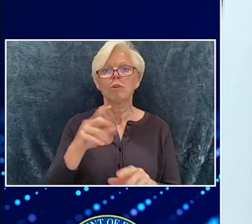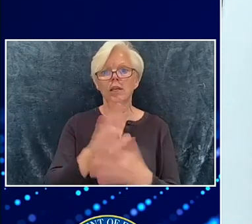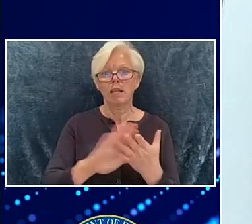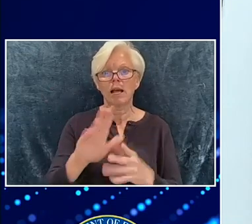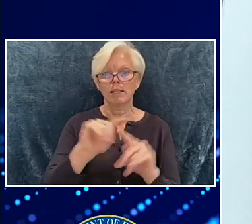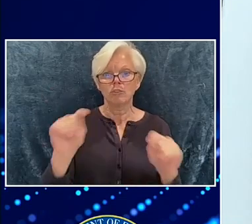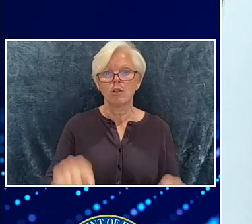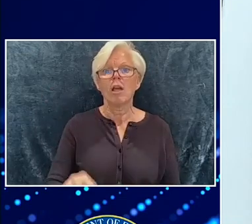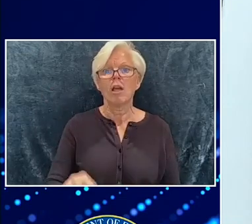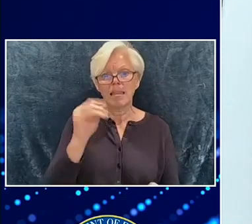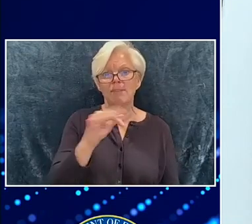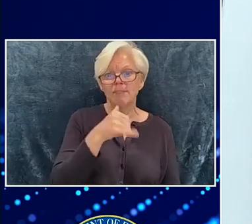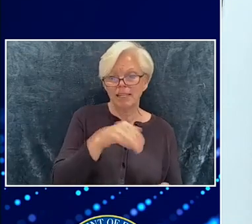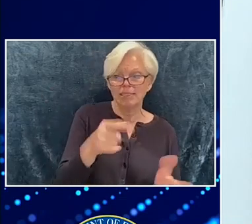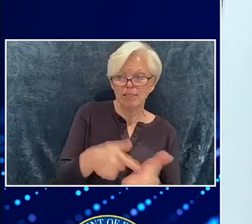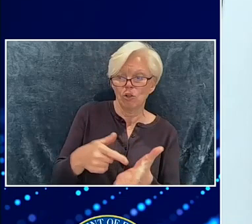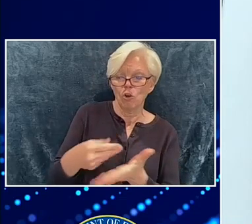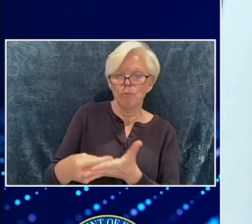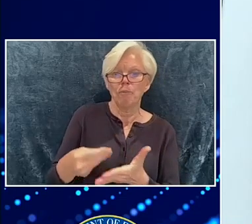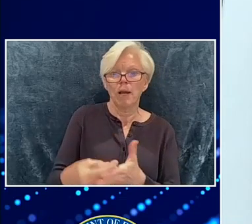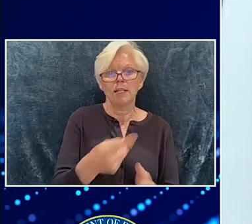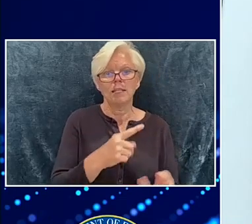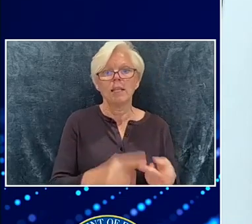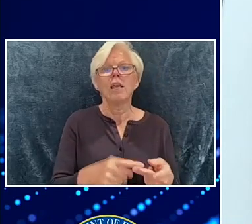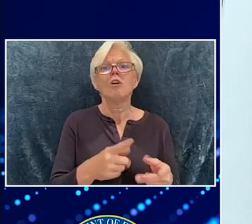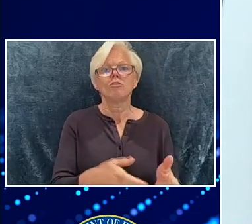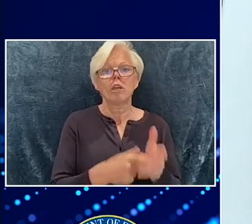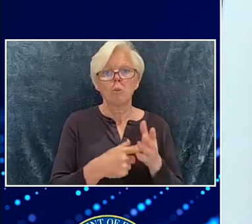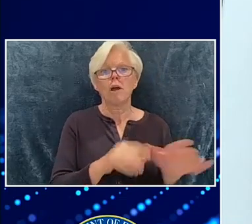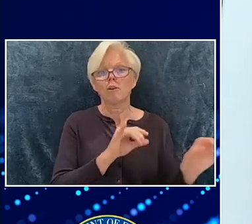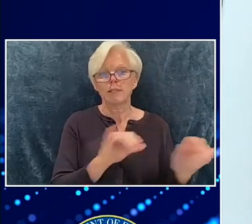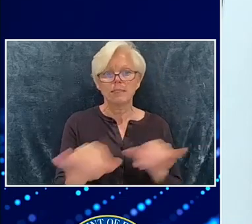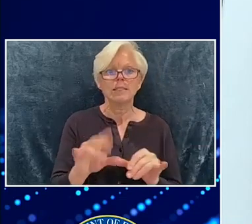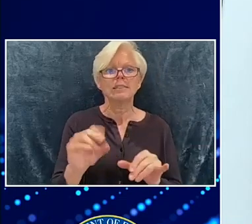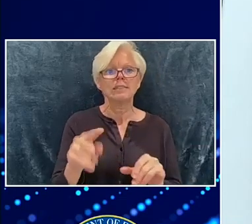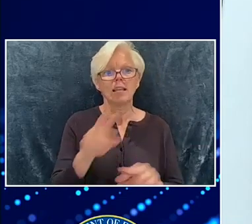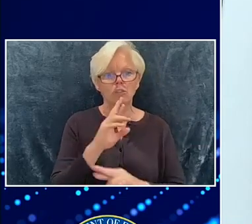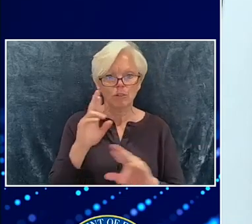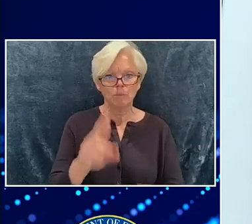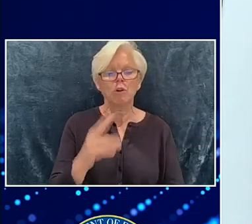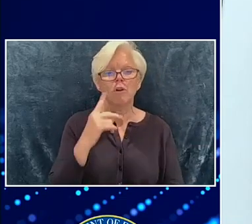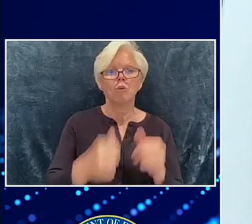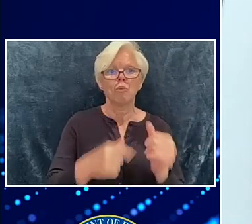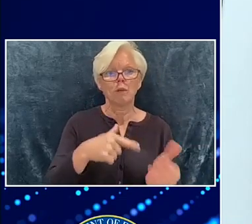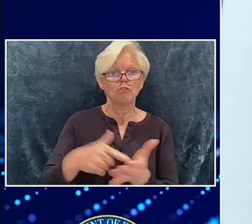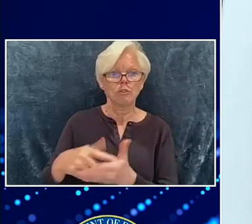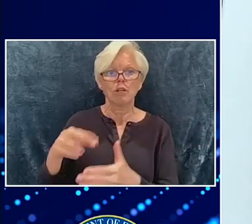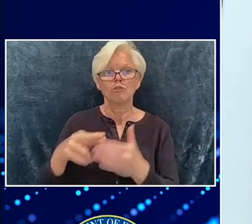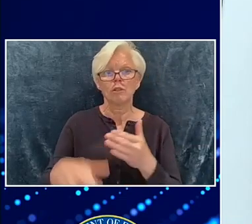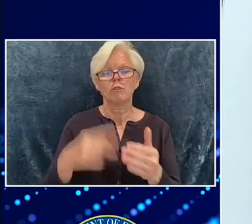debt. Require consistent data reporting, particularly regarding which debts resulted from a R2T4.